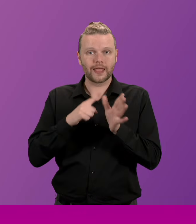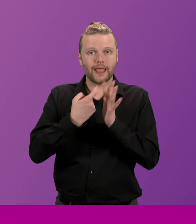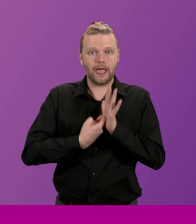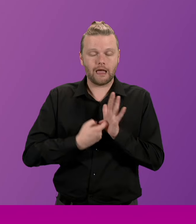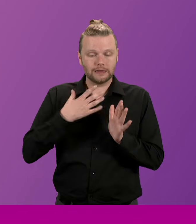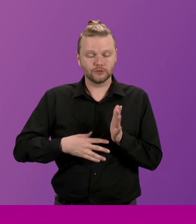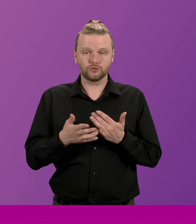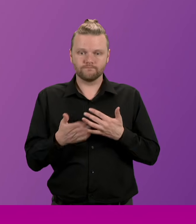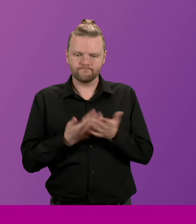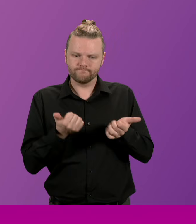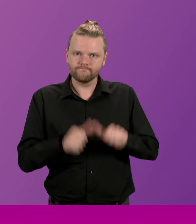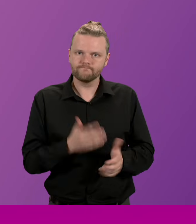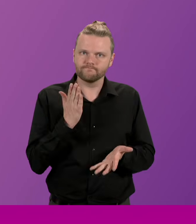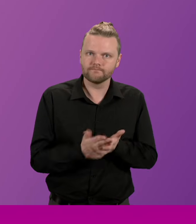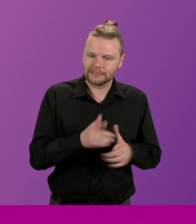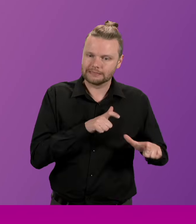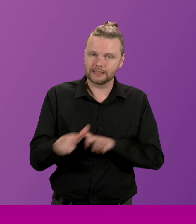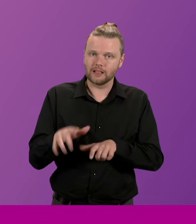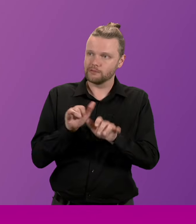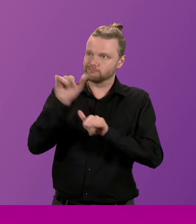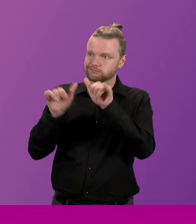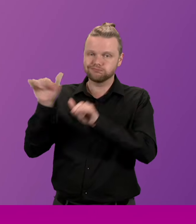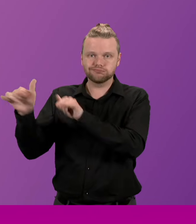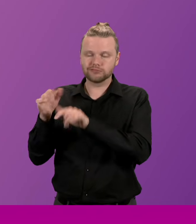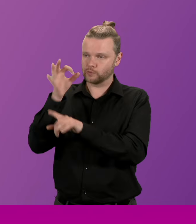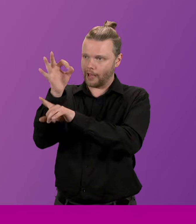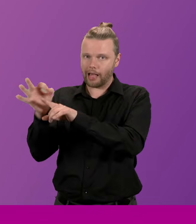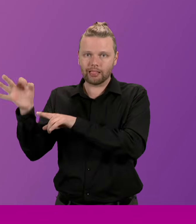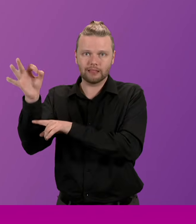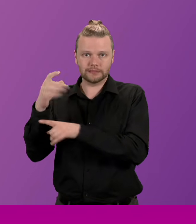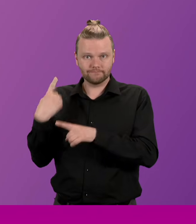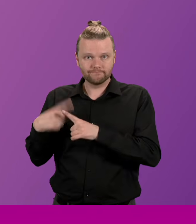services to and from Orkney, Shetland and the Western Isles as a matter of urgency?